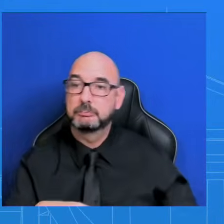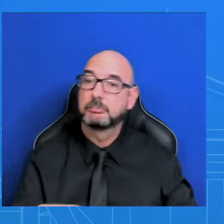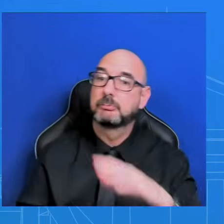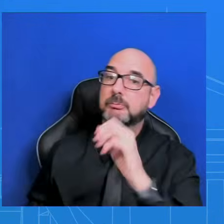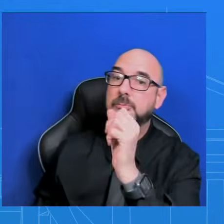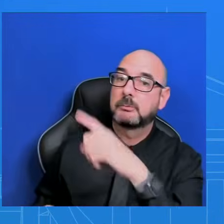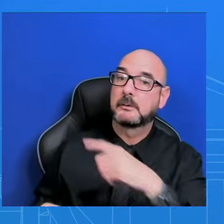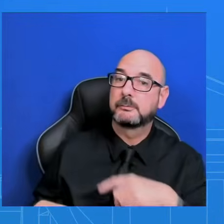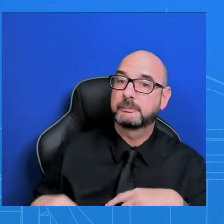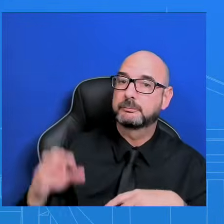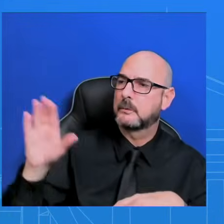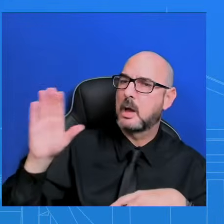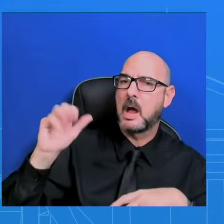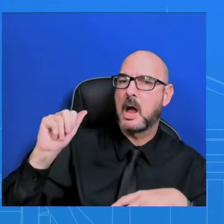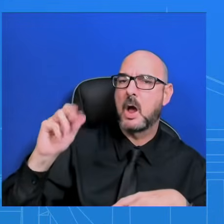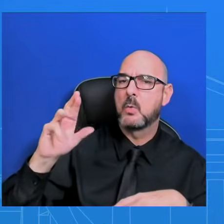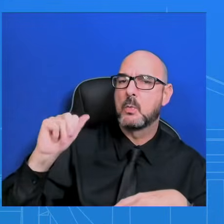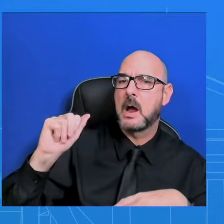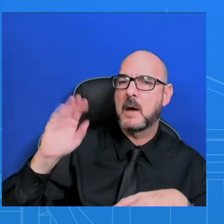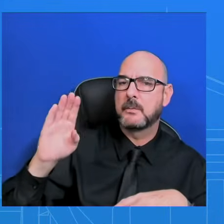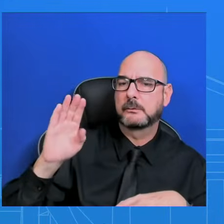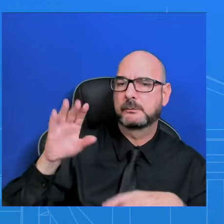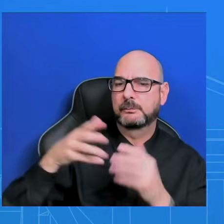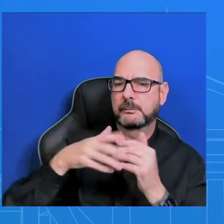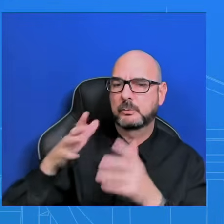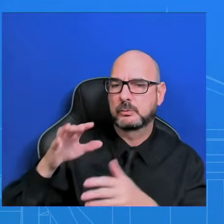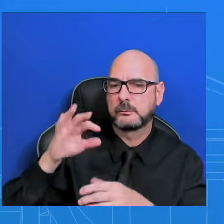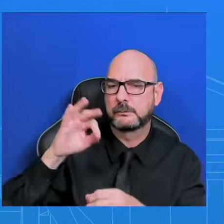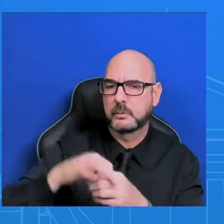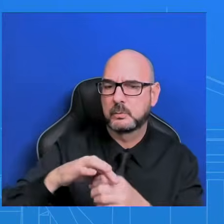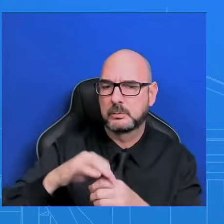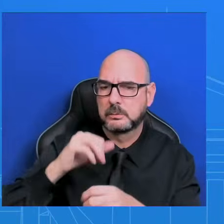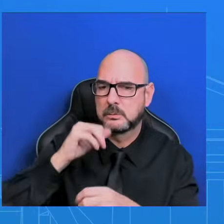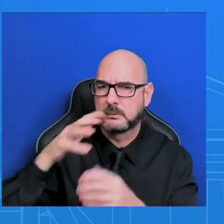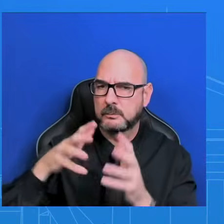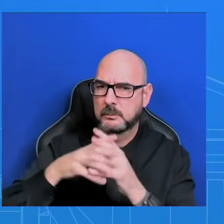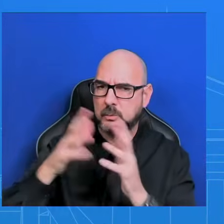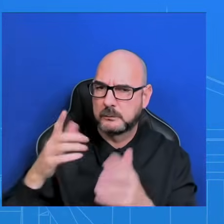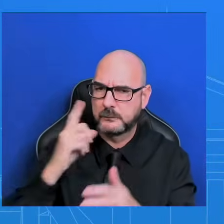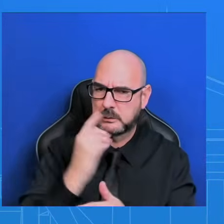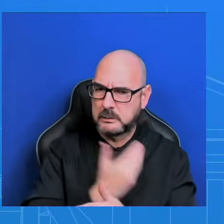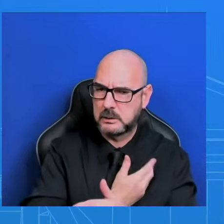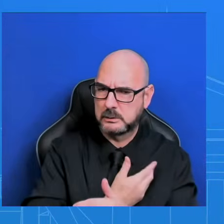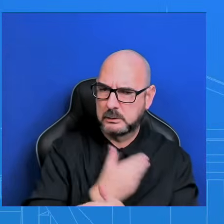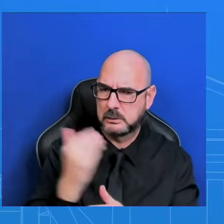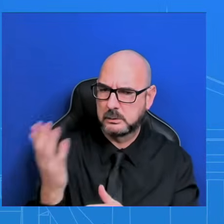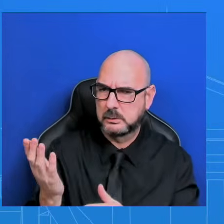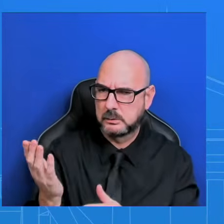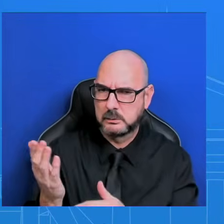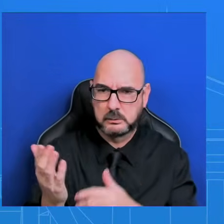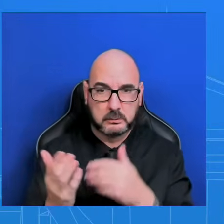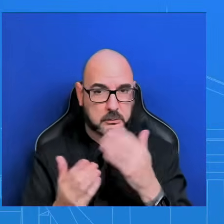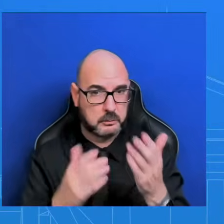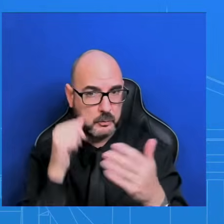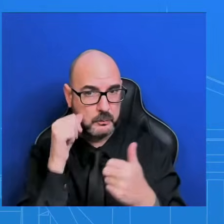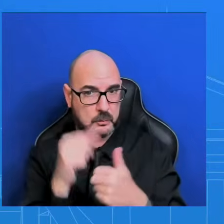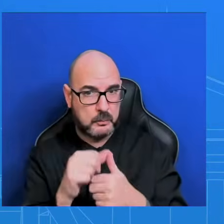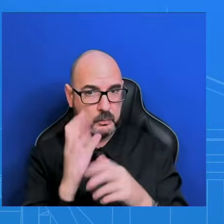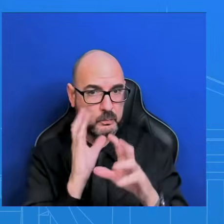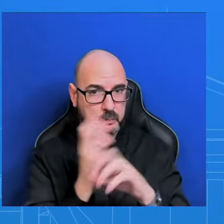his response was to point to former President Trump's travel ban on Muslim-majority nations. Putting aside for a moment that most Arab Americans